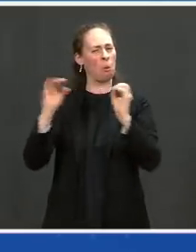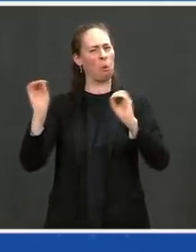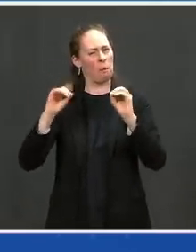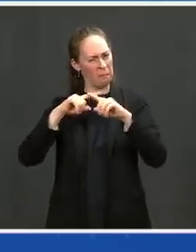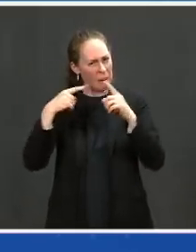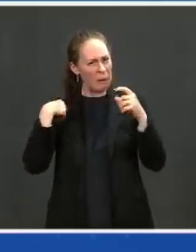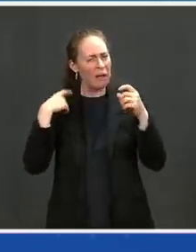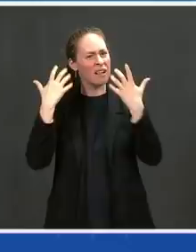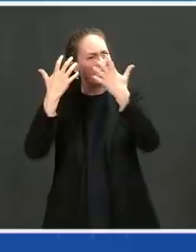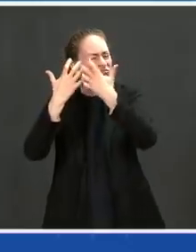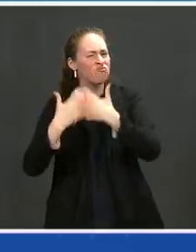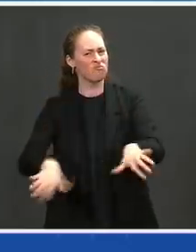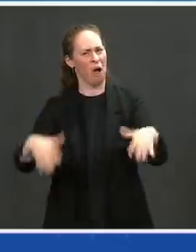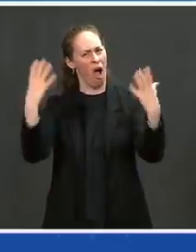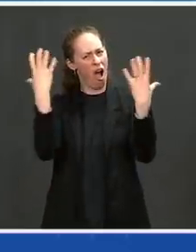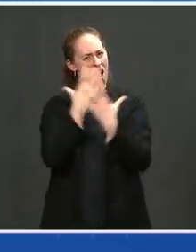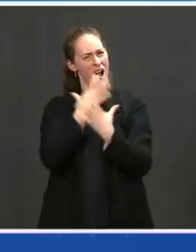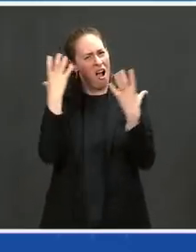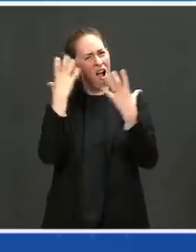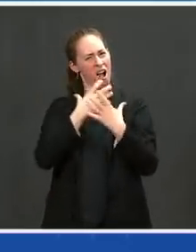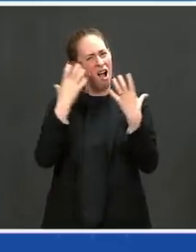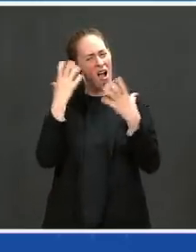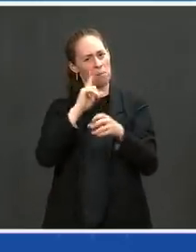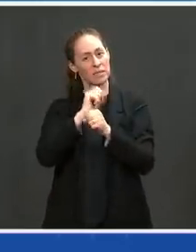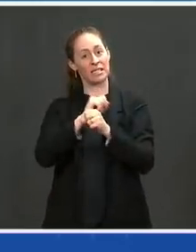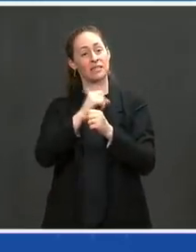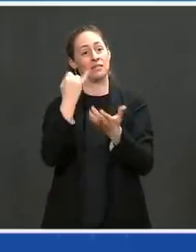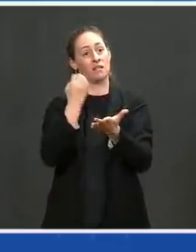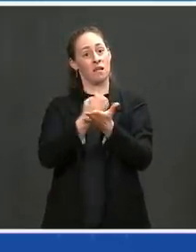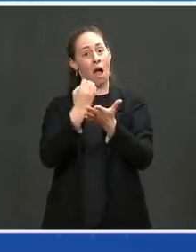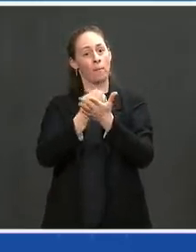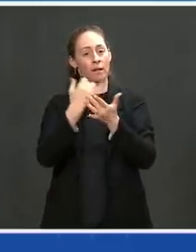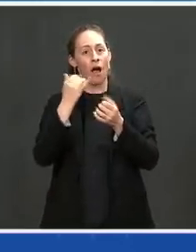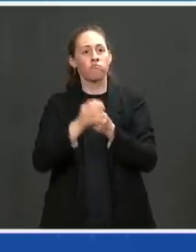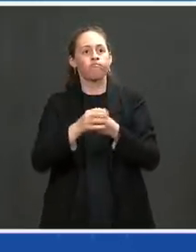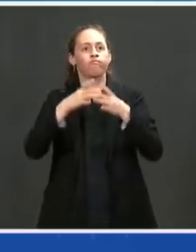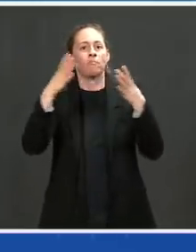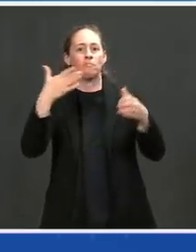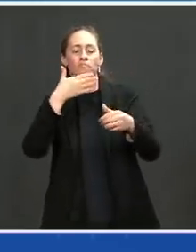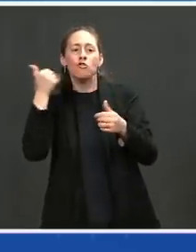Growing the economy. People's lives are changing. So let's see what happens.